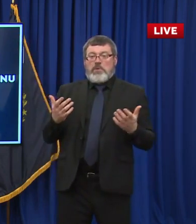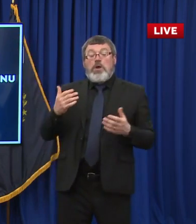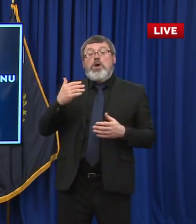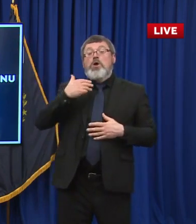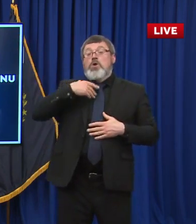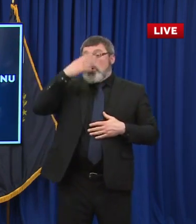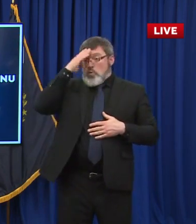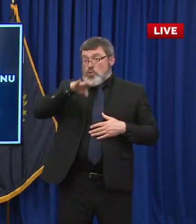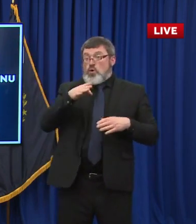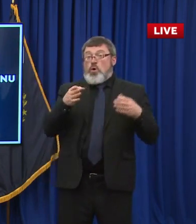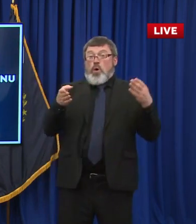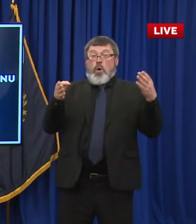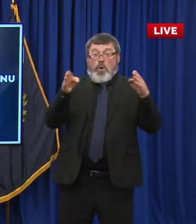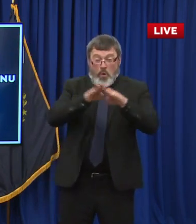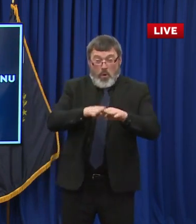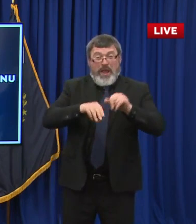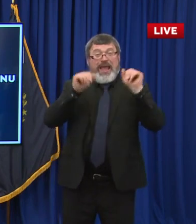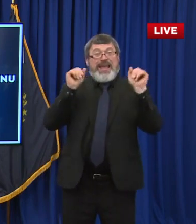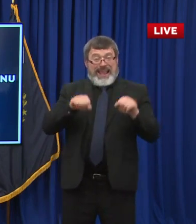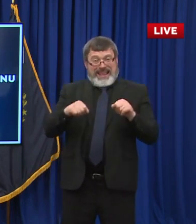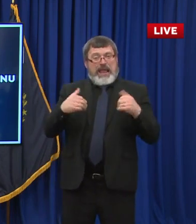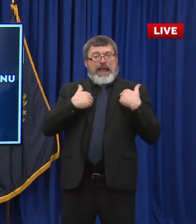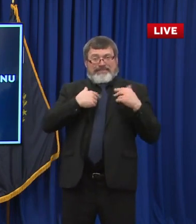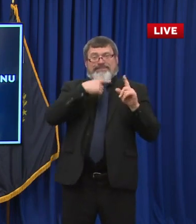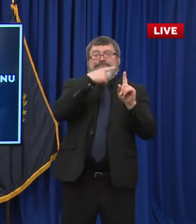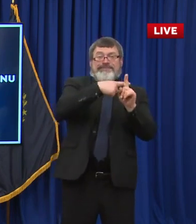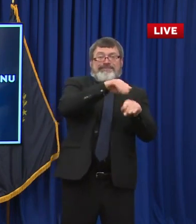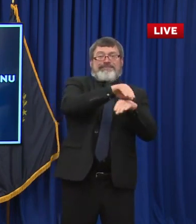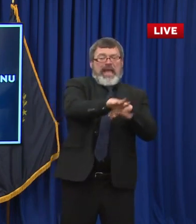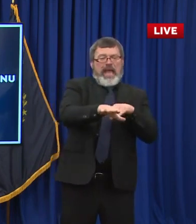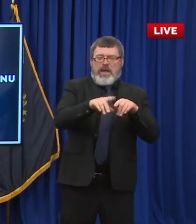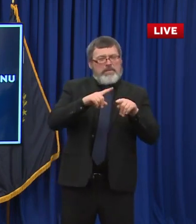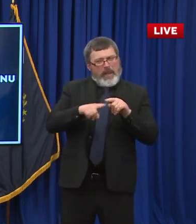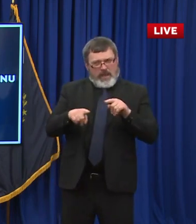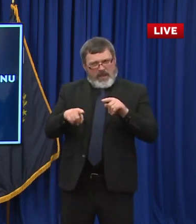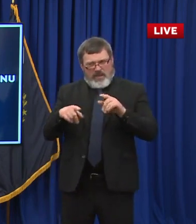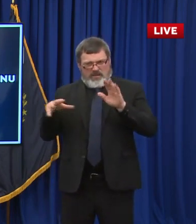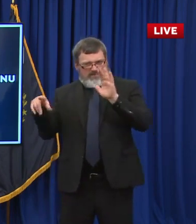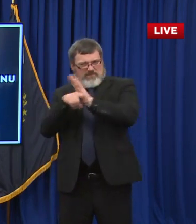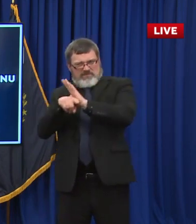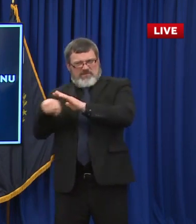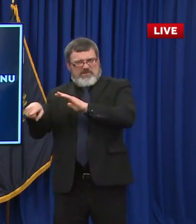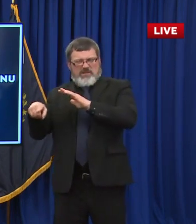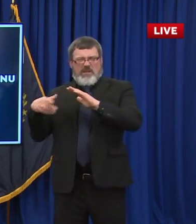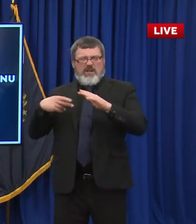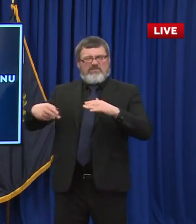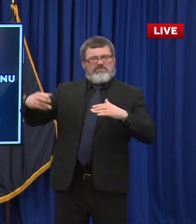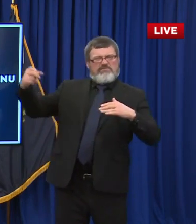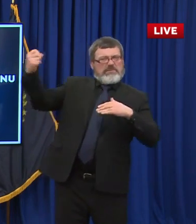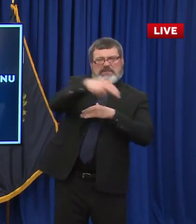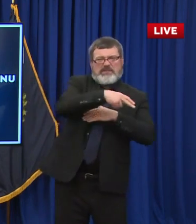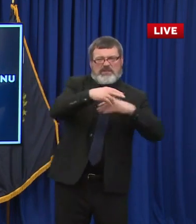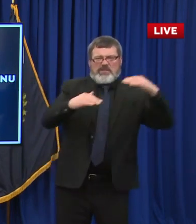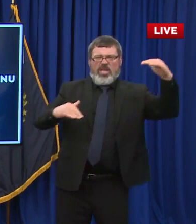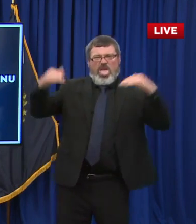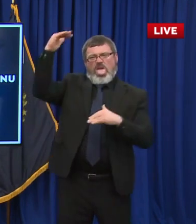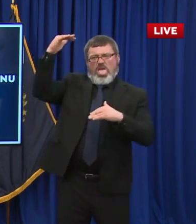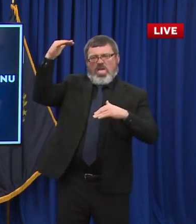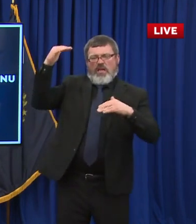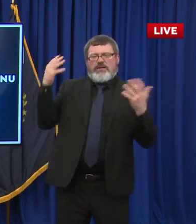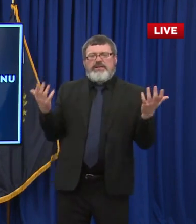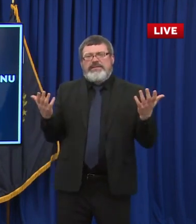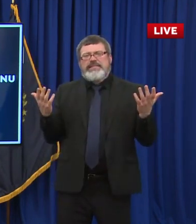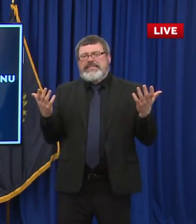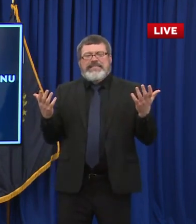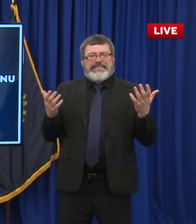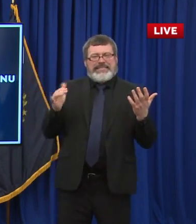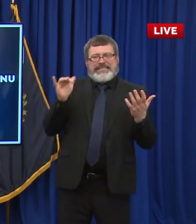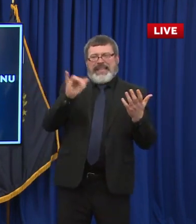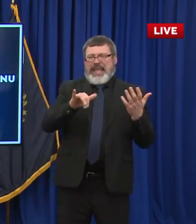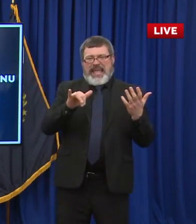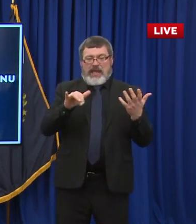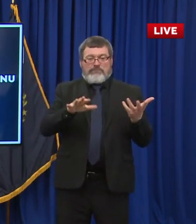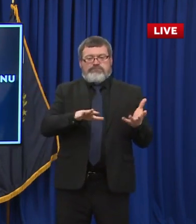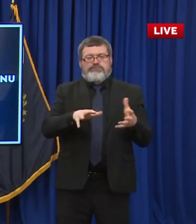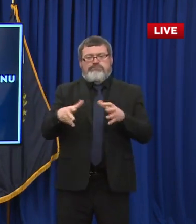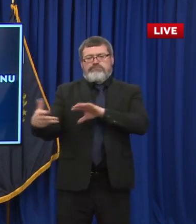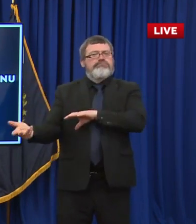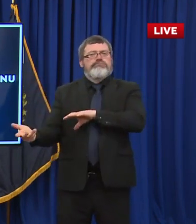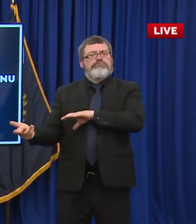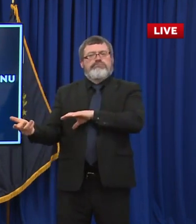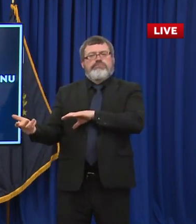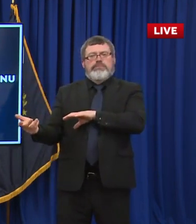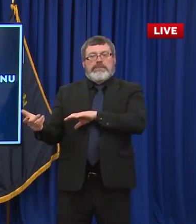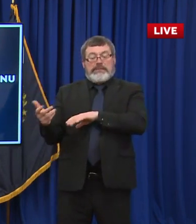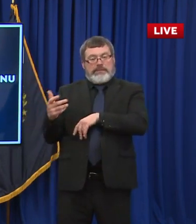IT DOESN’T MEAN THERE IS NOT SOME BENEFIT, BUT YOU HAVE TO WEIGH THE NEGATIVE ASPECTS OF WHEN YOU SHUT DOWN AND ECONOMY, DRIVE THE ISOLATIO ISSUES, DRIVE THE NEGATIVE HEALTH